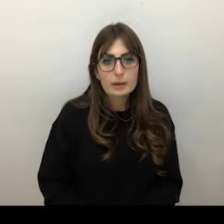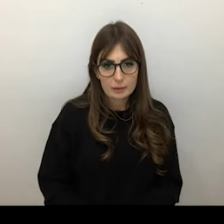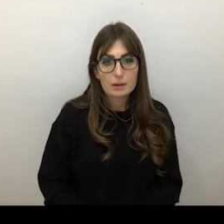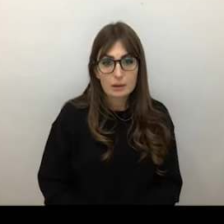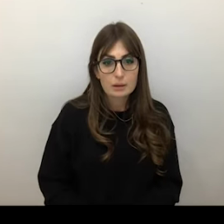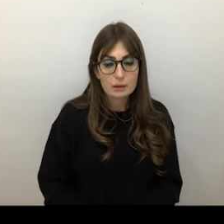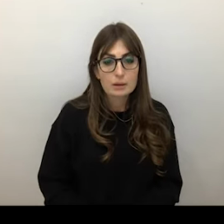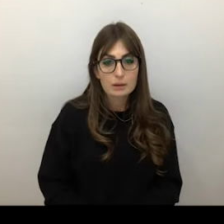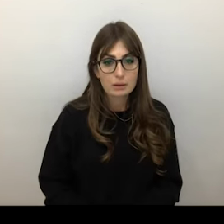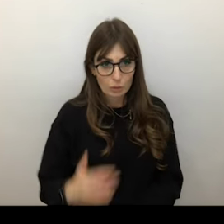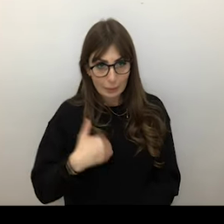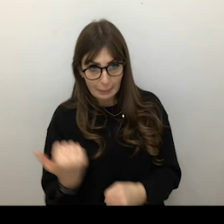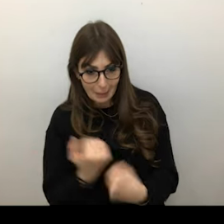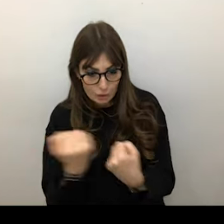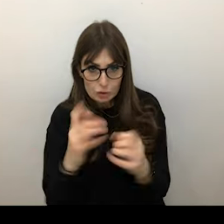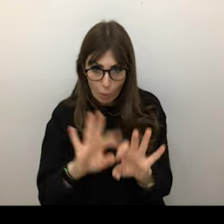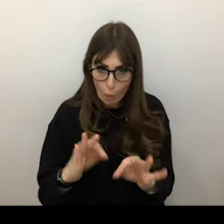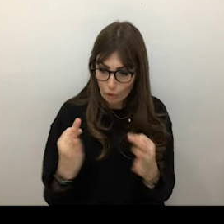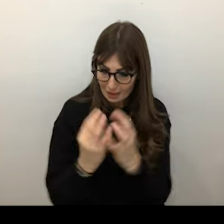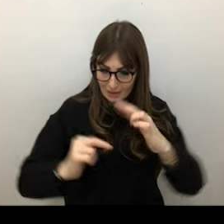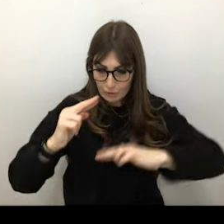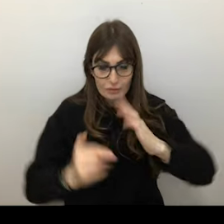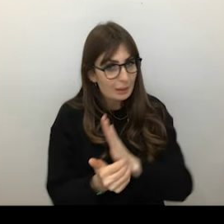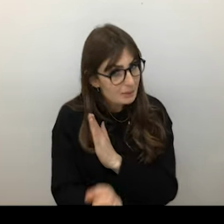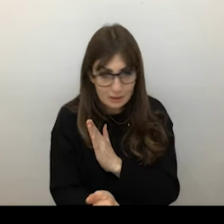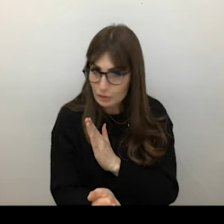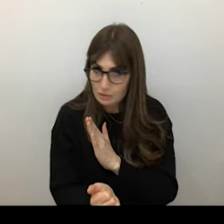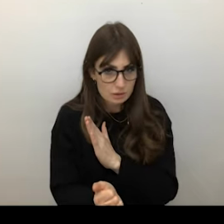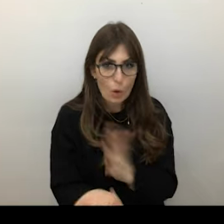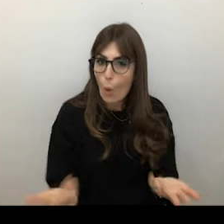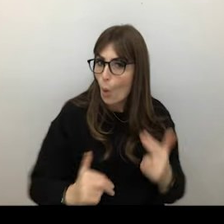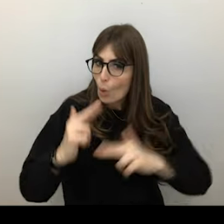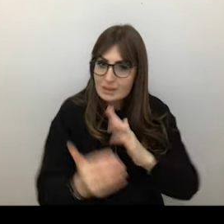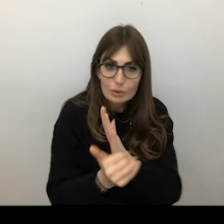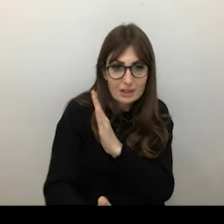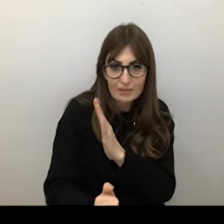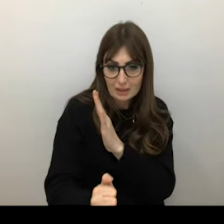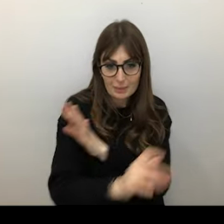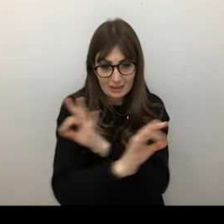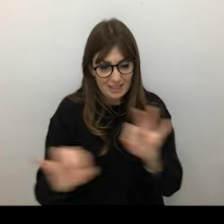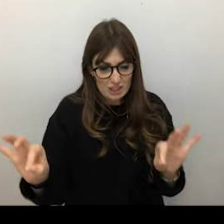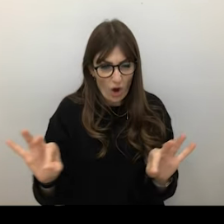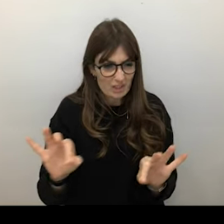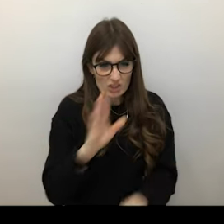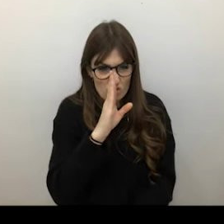Neither are we designed to support organisational development skills or skills development that is not directly